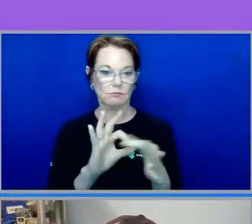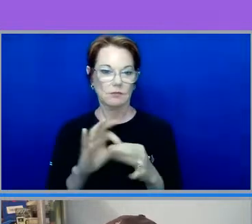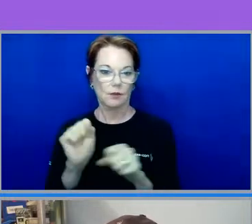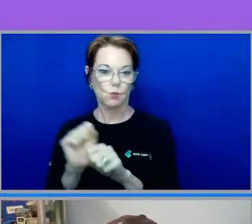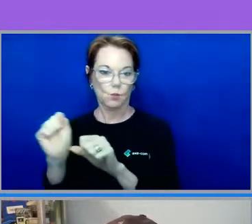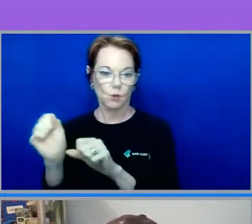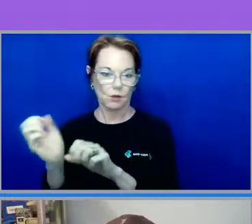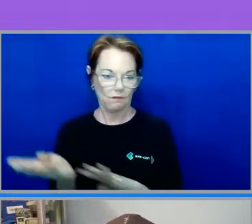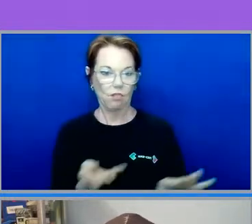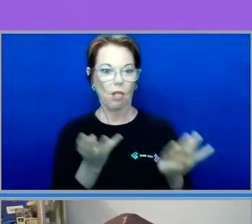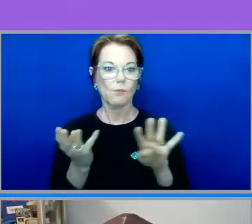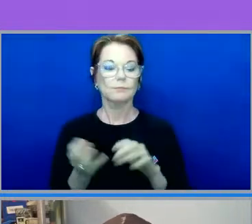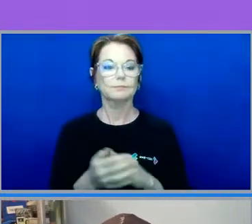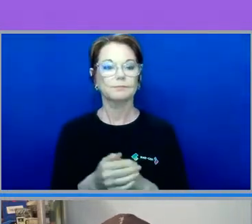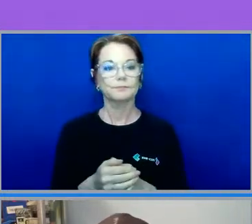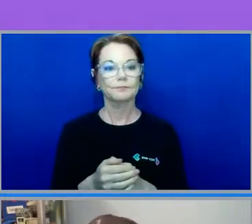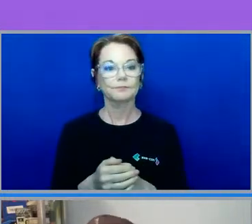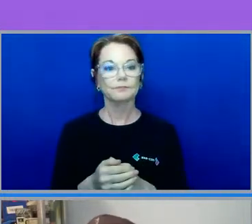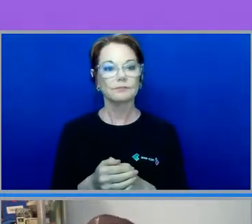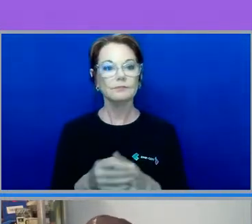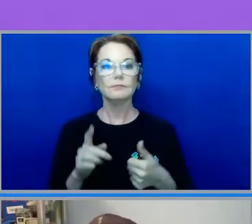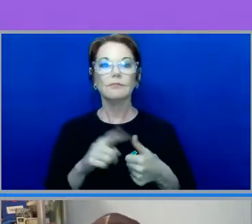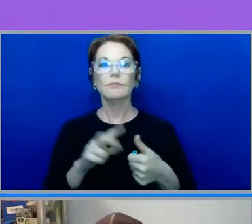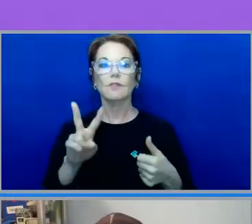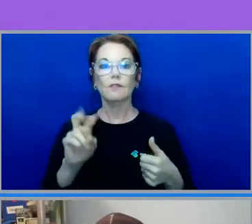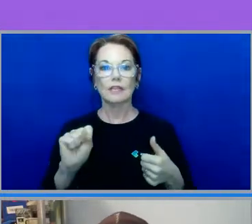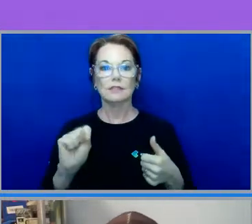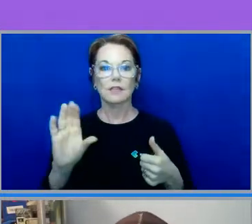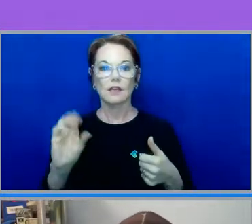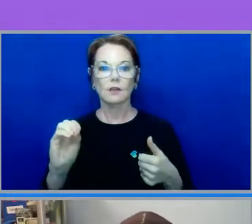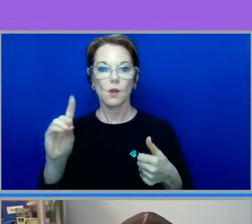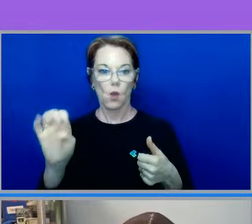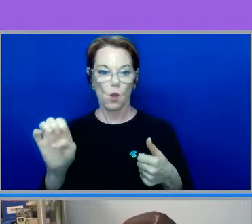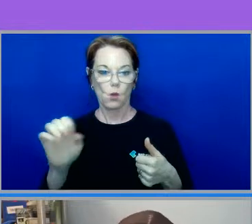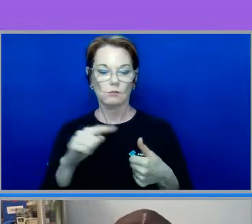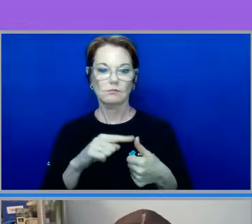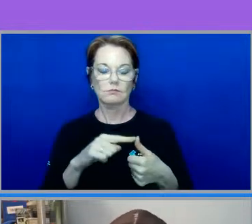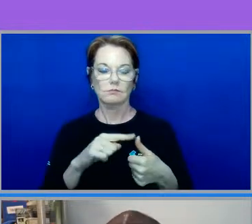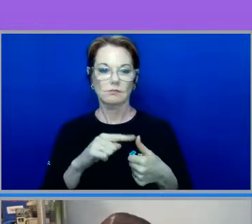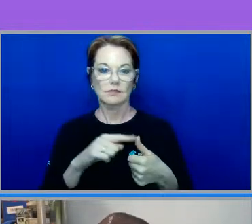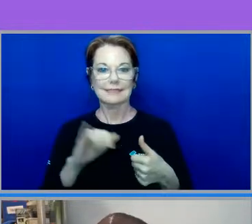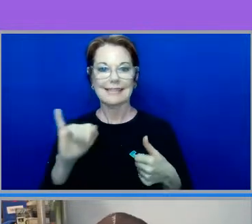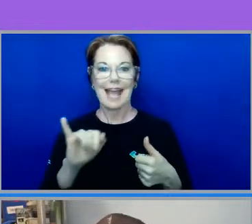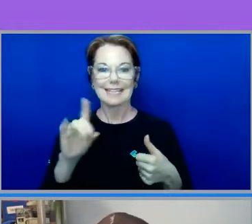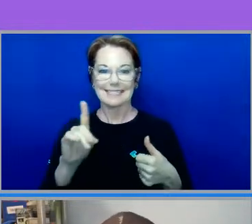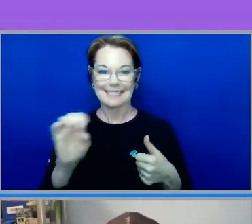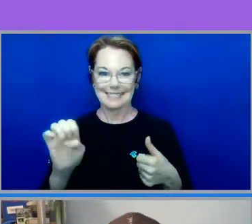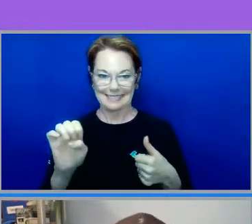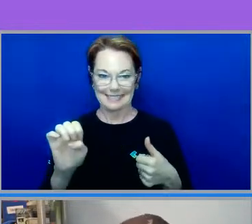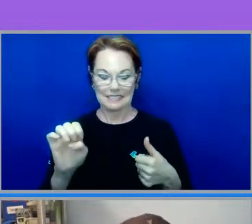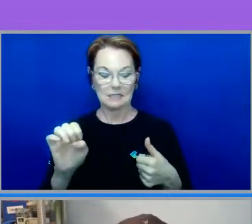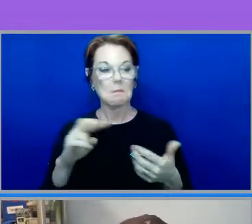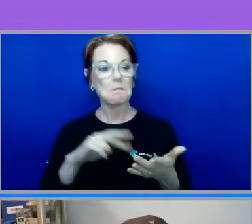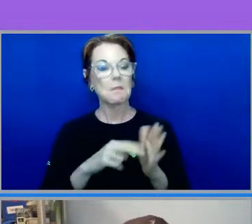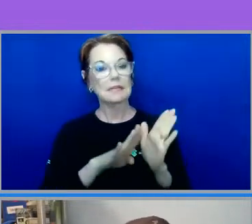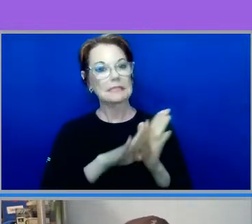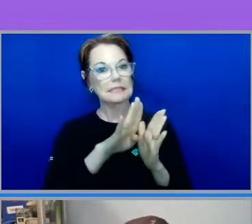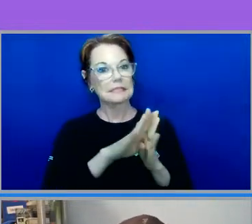workflow. Let's take a look at them. VS code is an example of